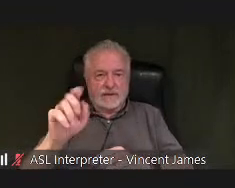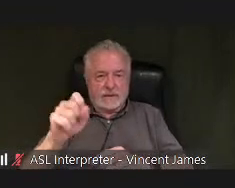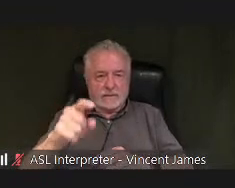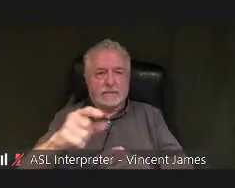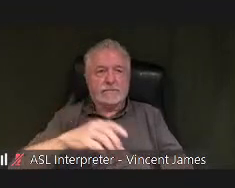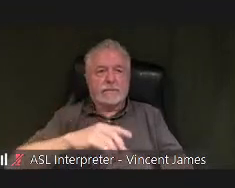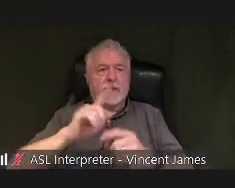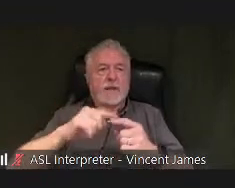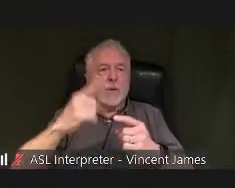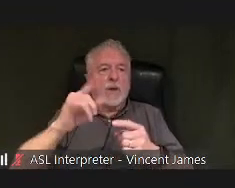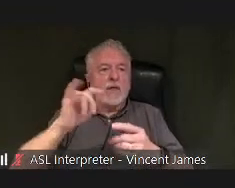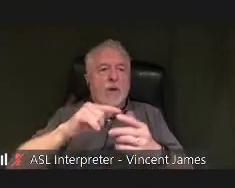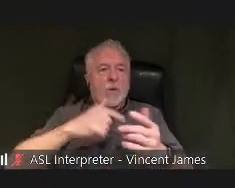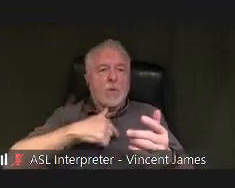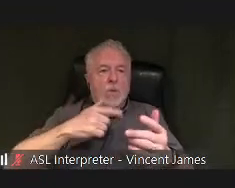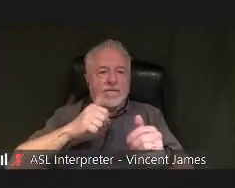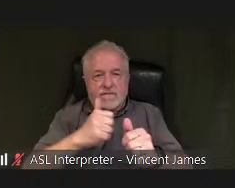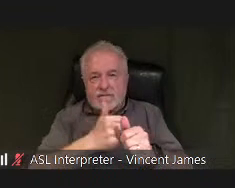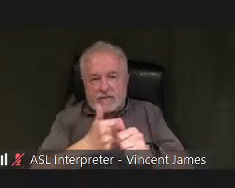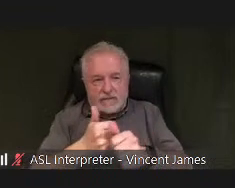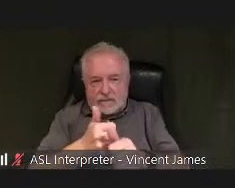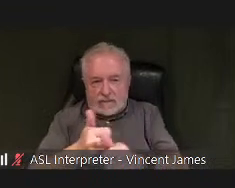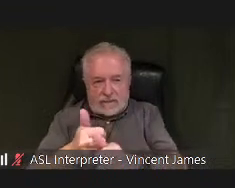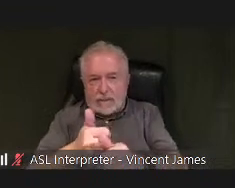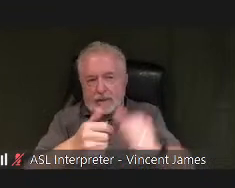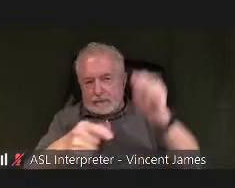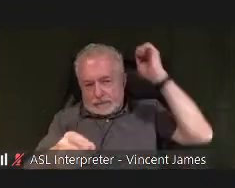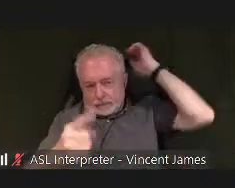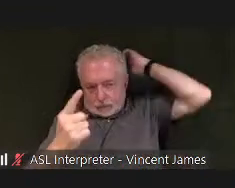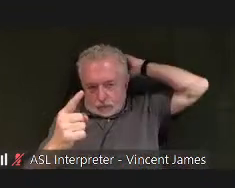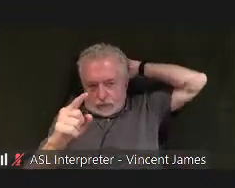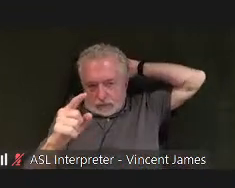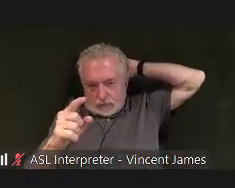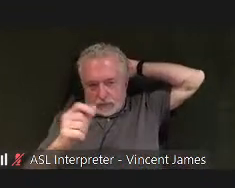the ones that we're following this, the the one that we're following the most, is